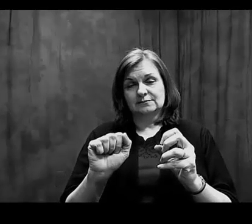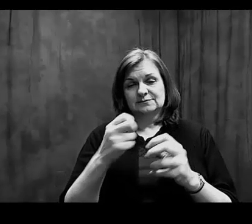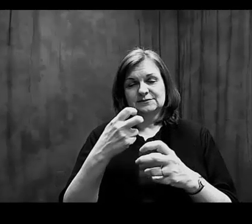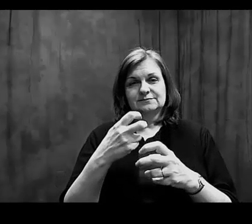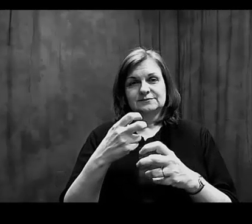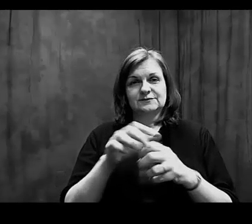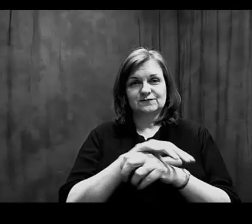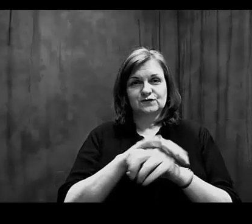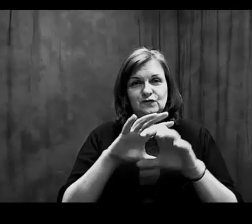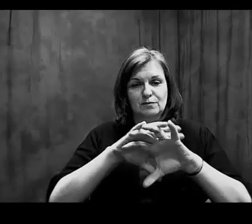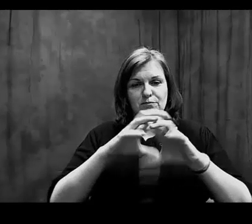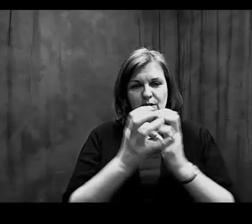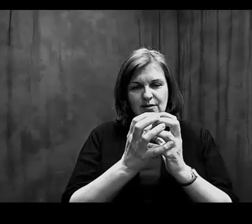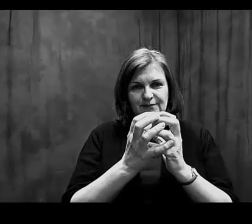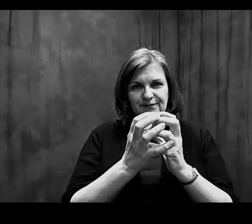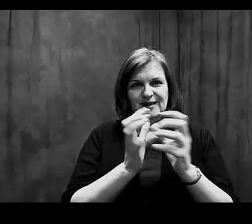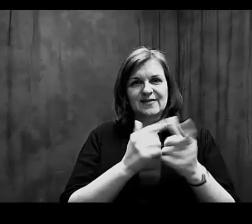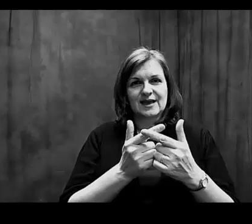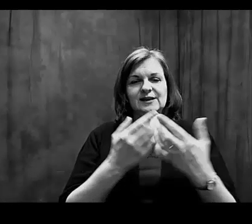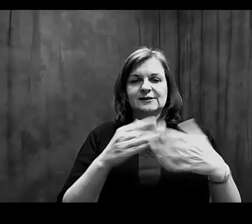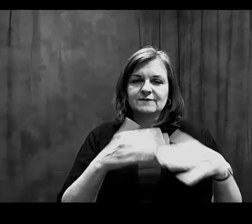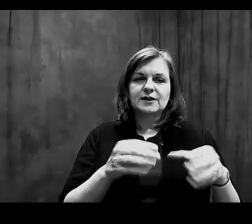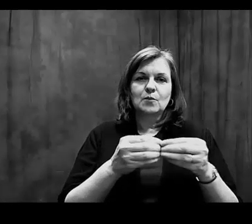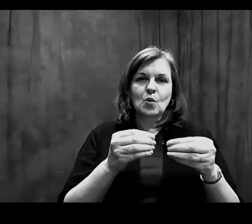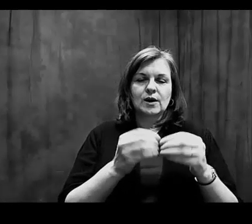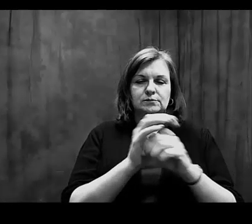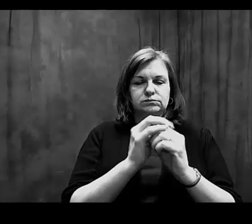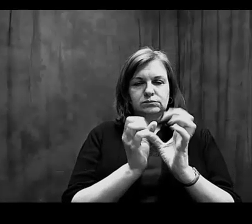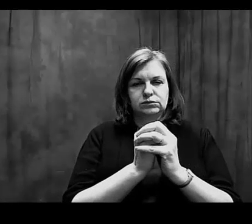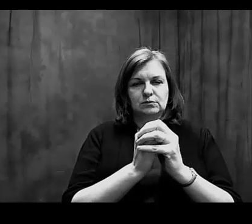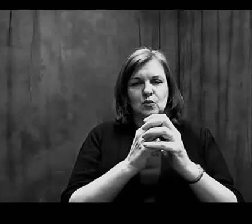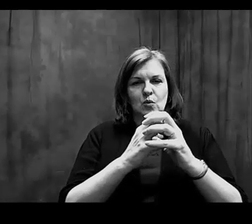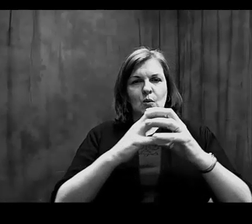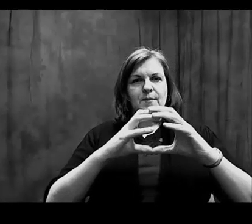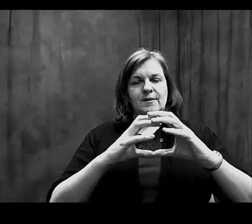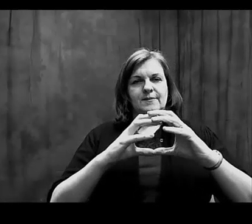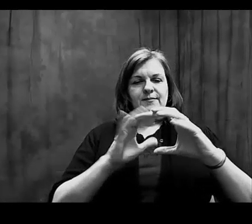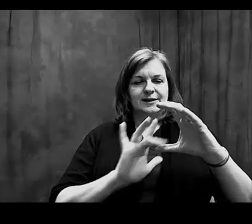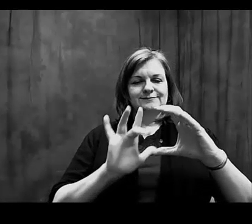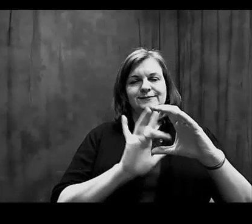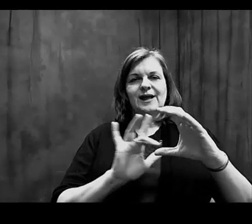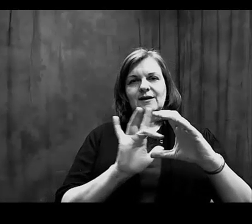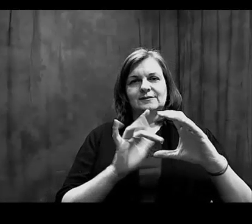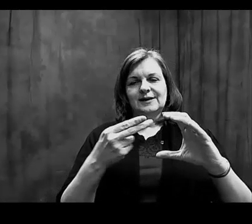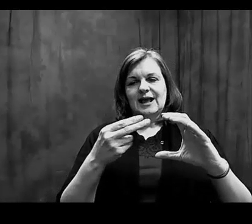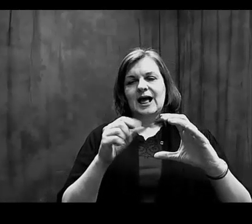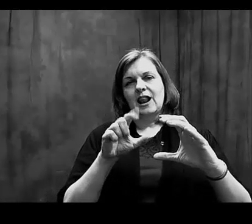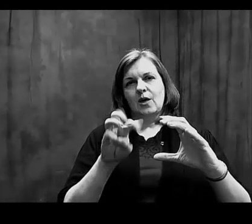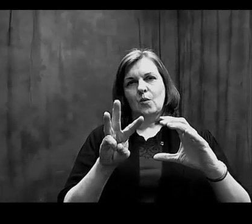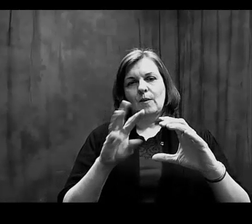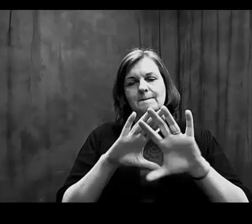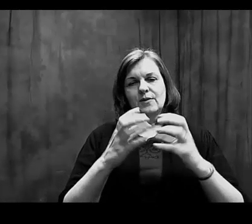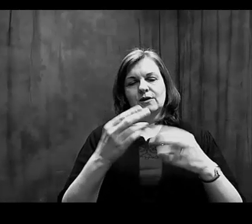we then produce this blastula or hollow ball of cells